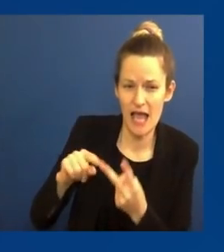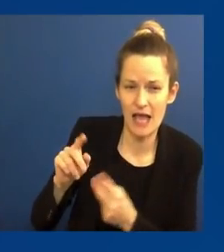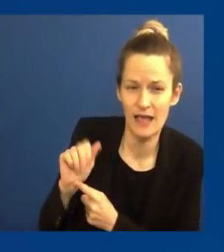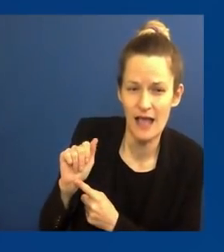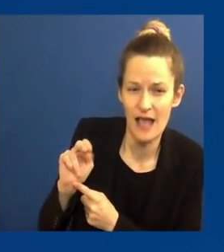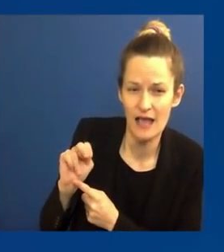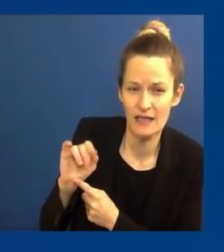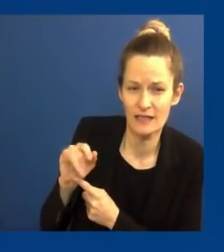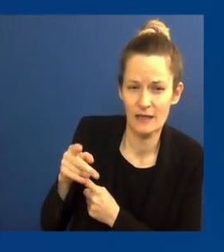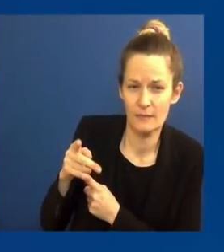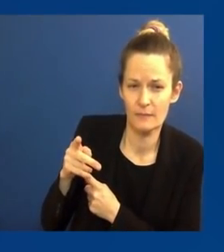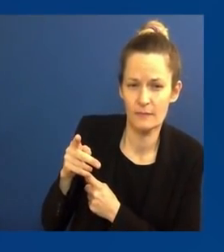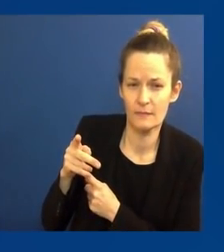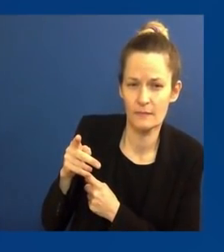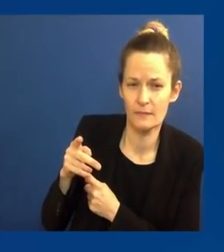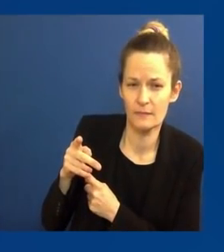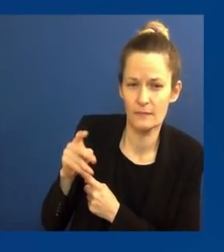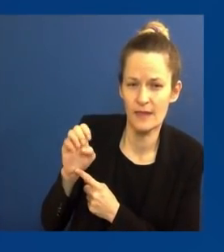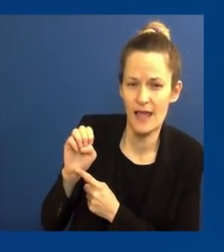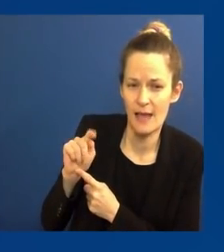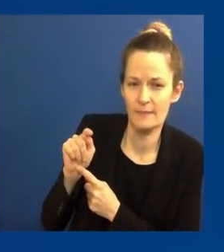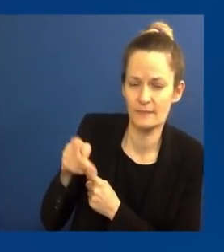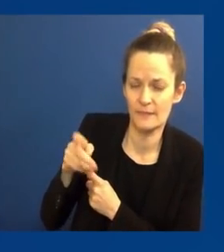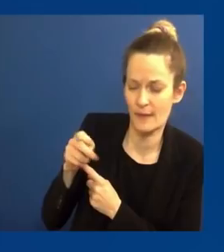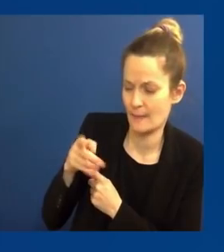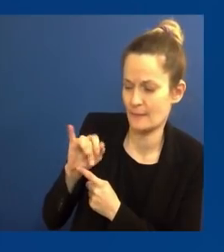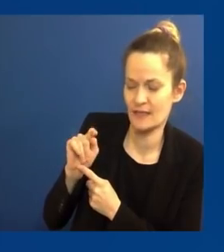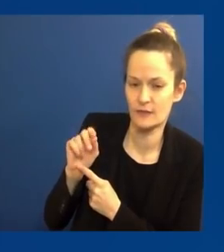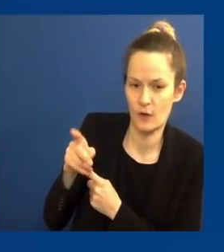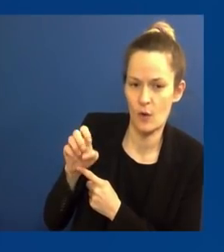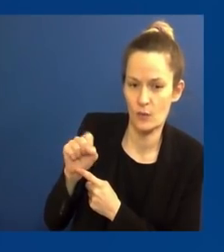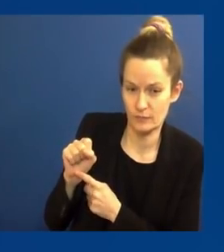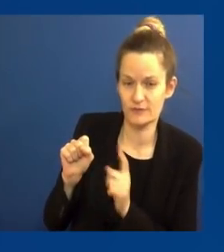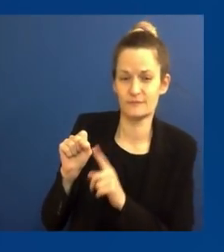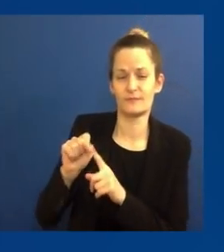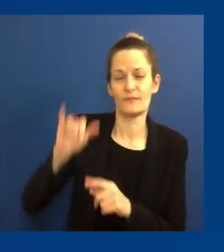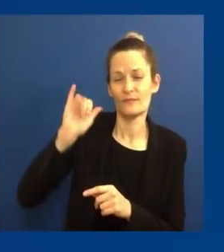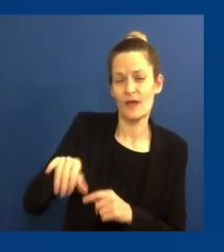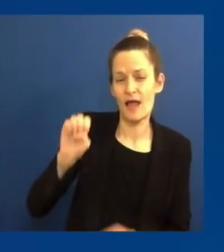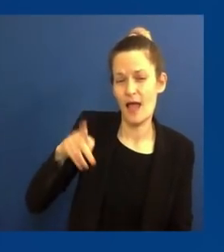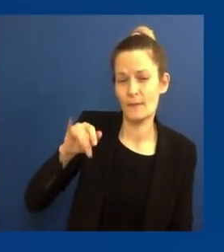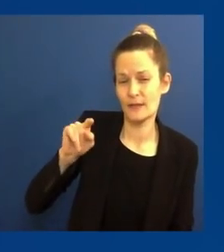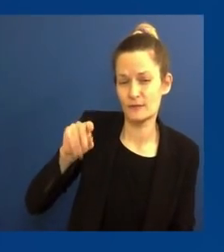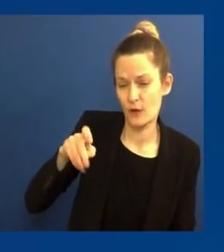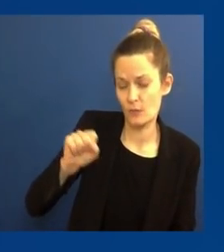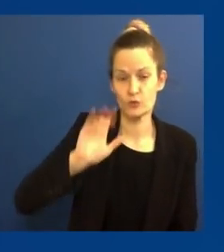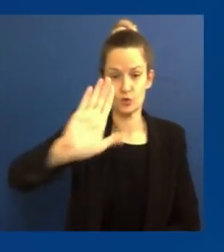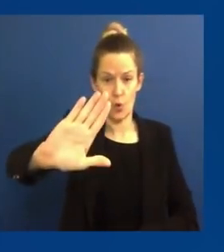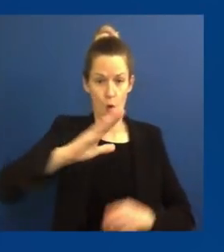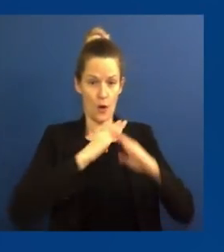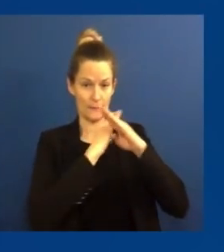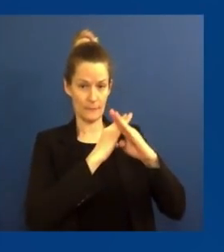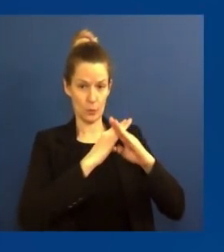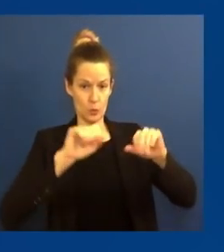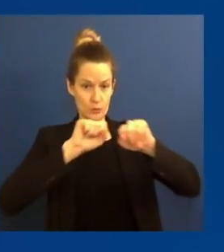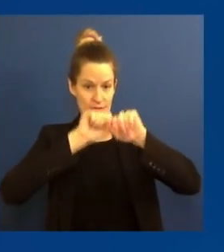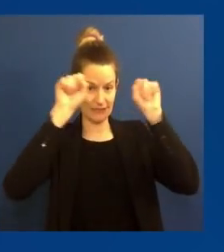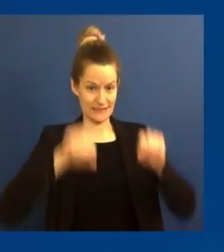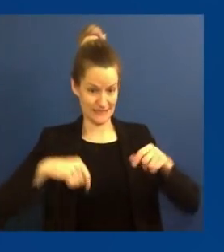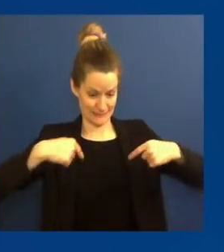an immune response. So, viruses themselves are big antigens, and parts of viruses are also antigens.